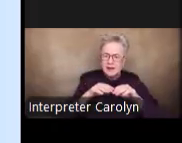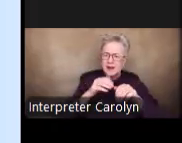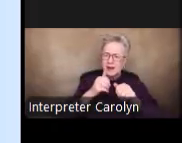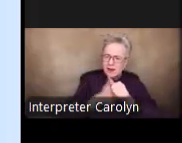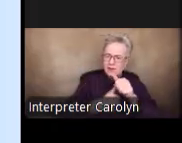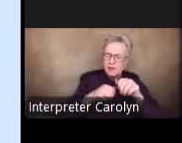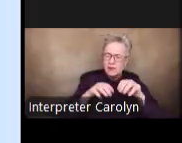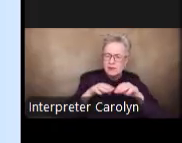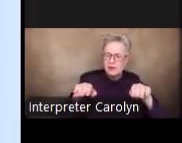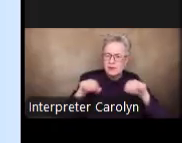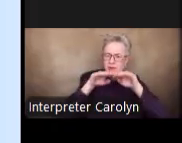it.